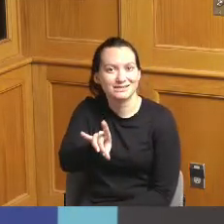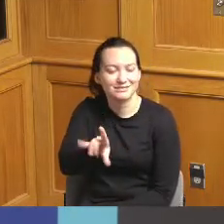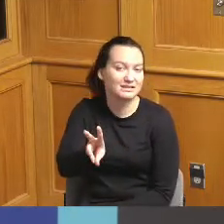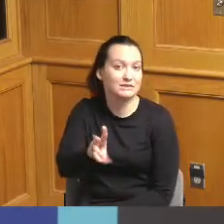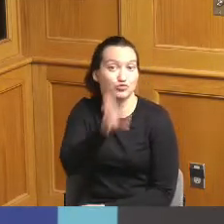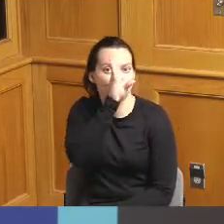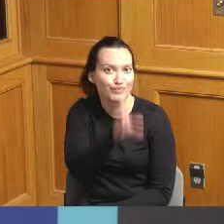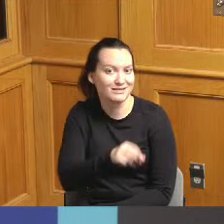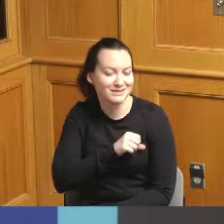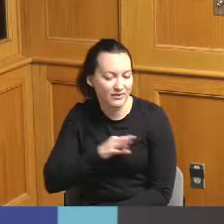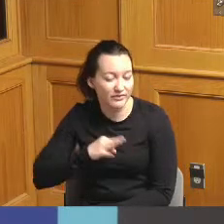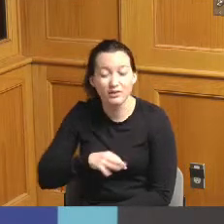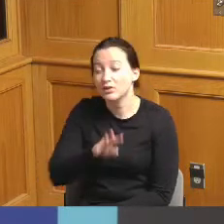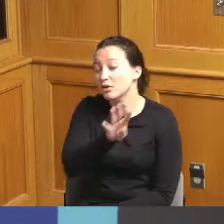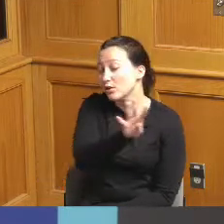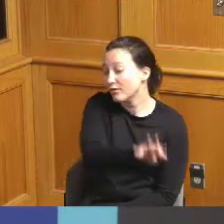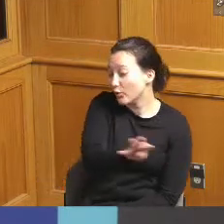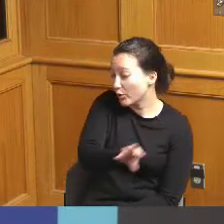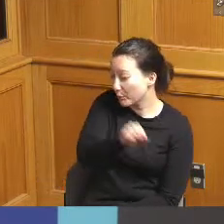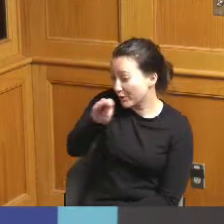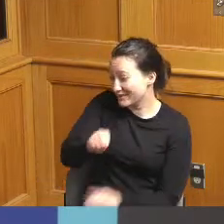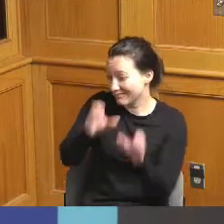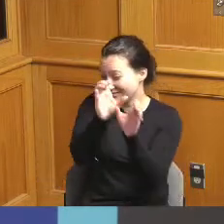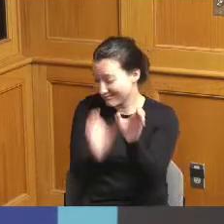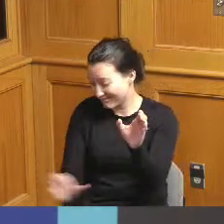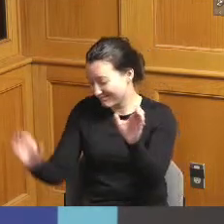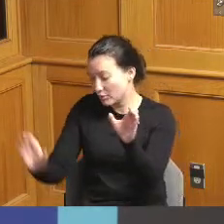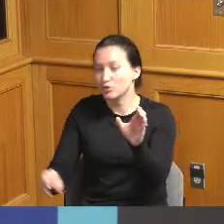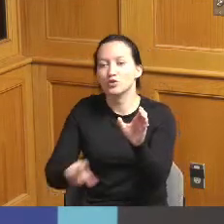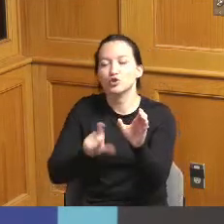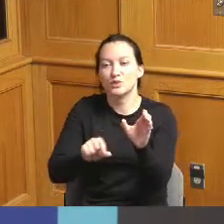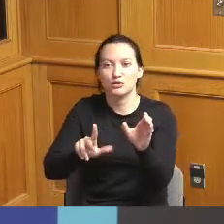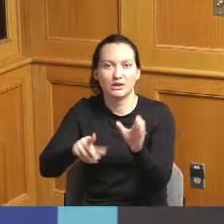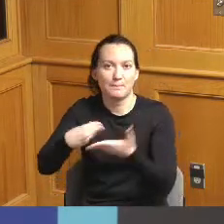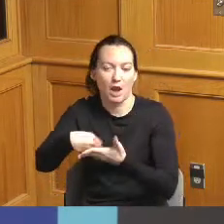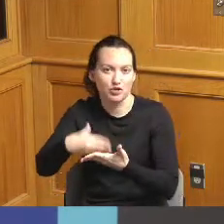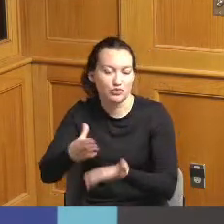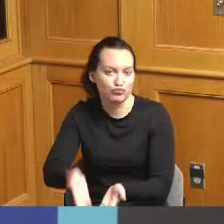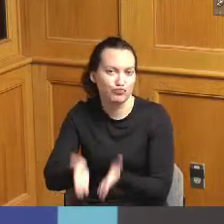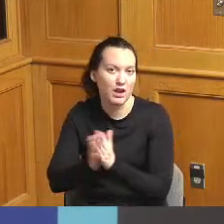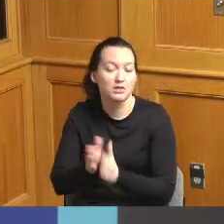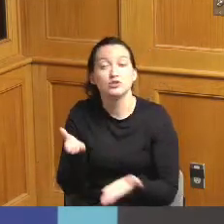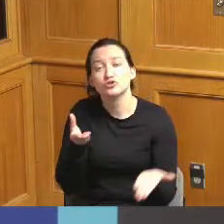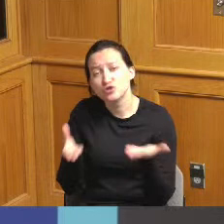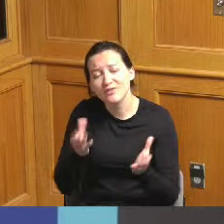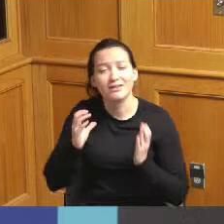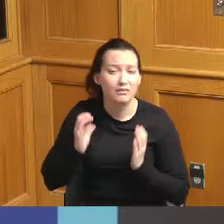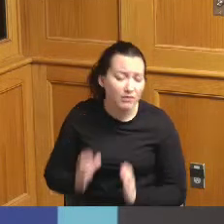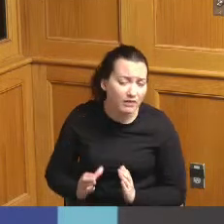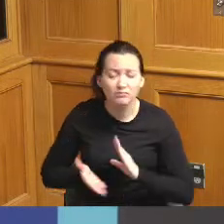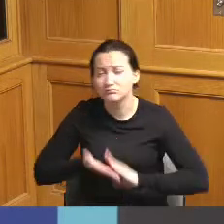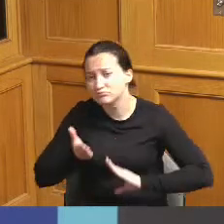and then 44 of the 200 2023 budget request is for services to clients and operating expenses